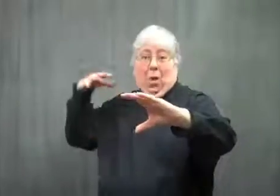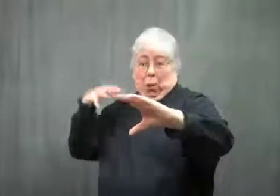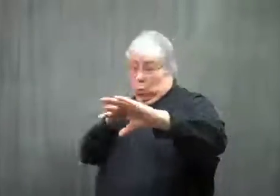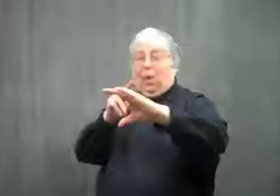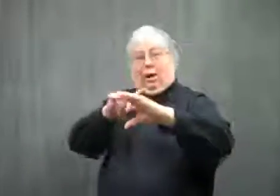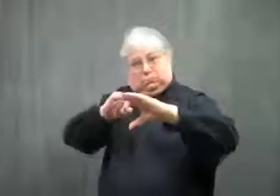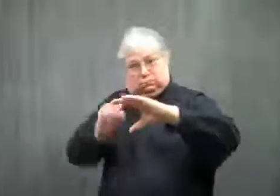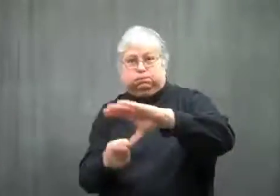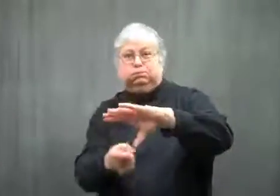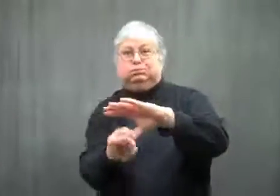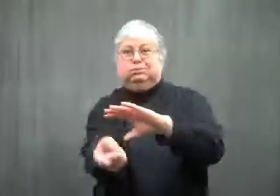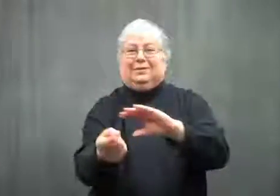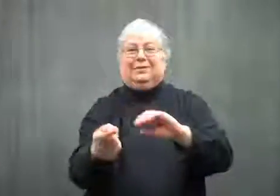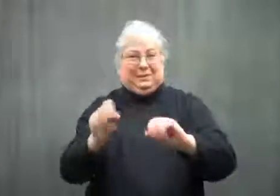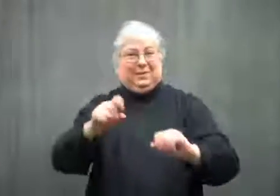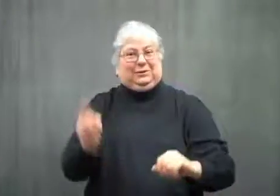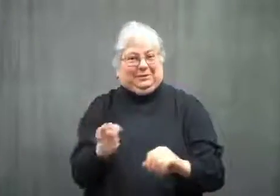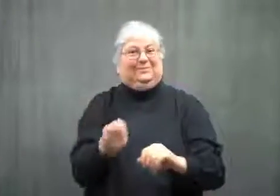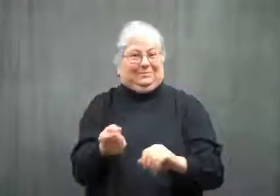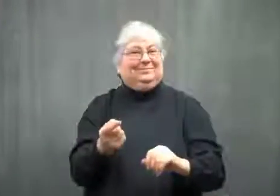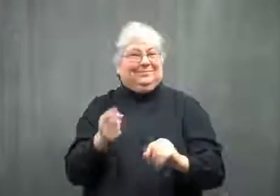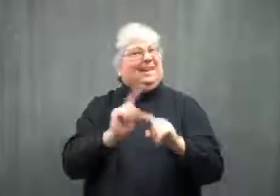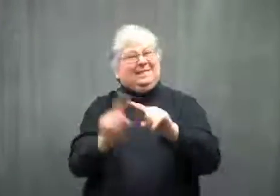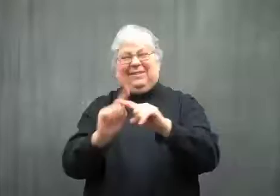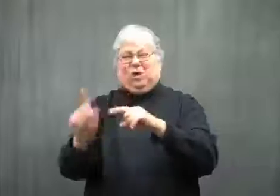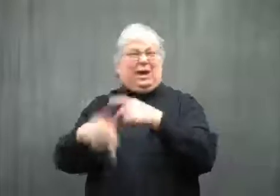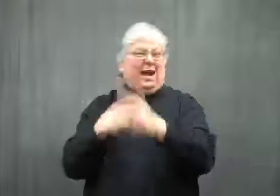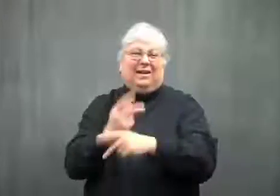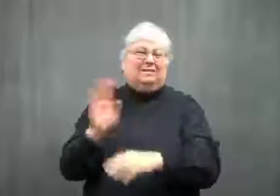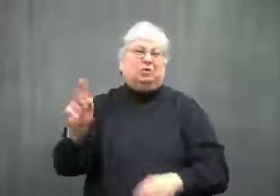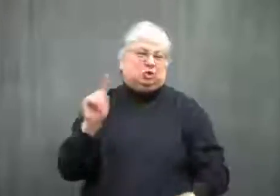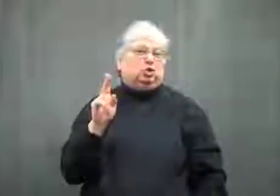The water runs through it and makes it spin. There are different kinds of turbines.